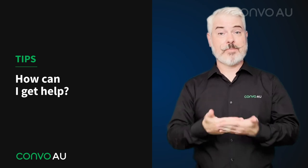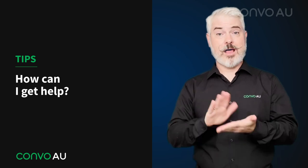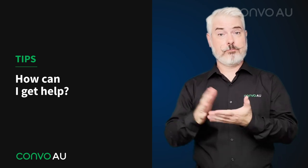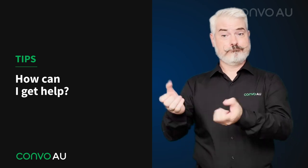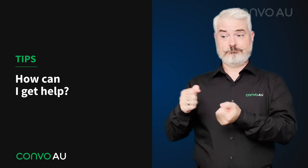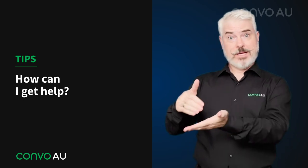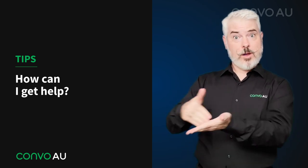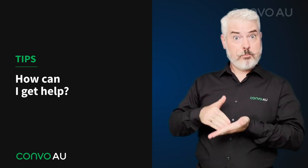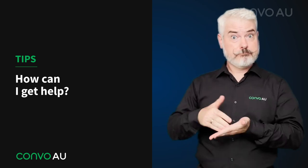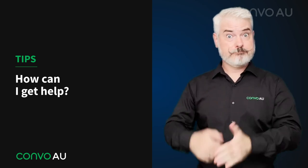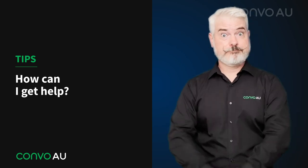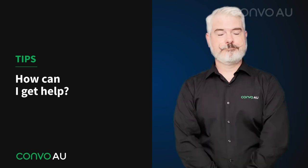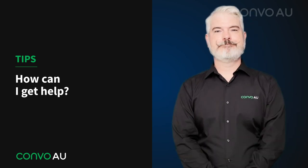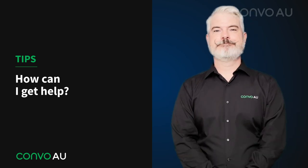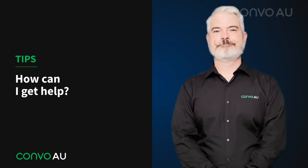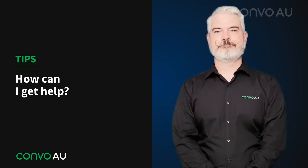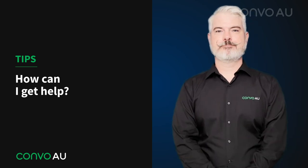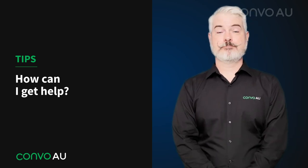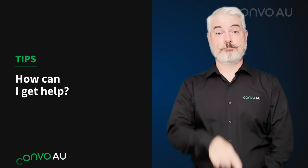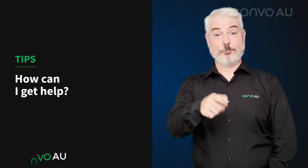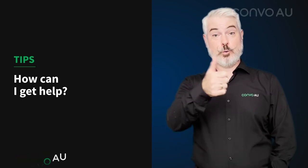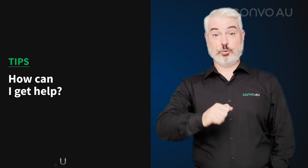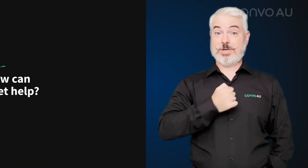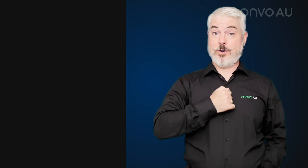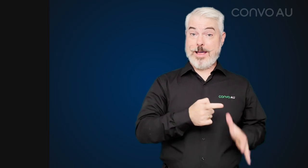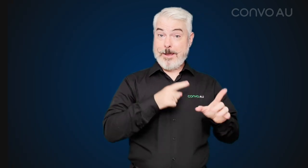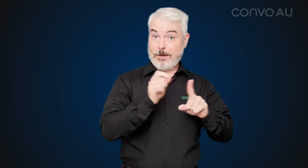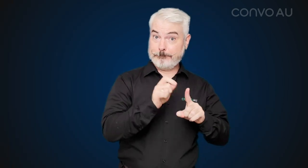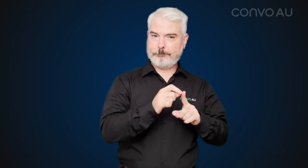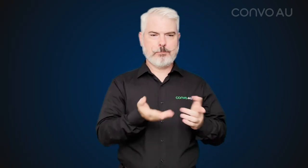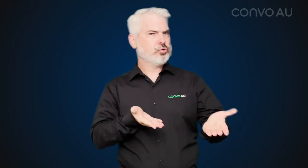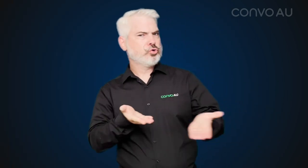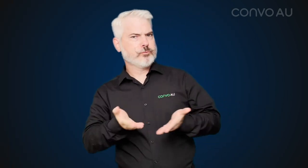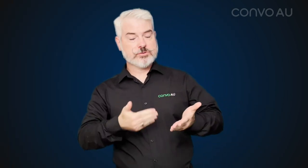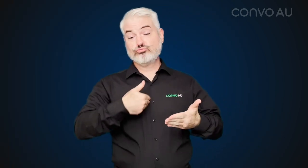How can I get help? If you get stuck with using our app or service,